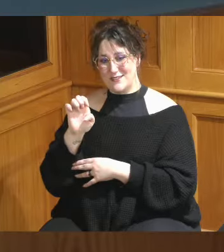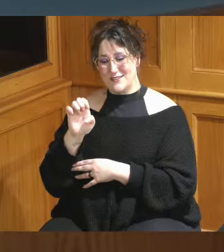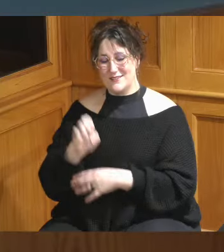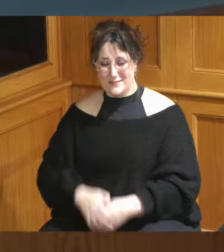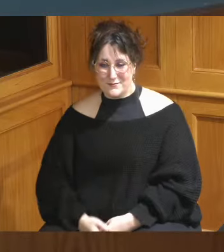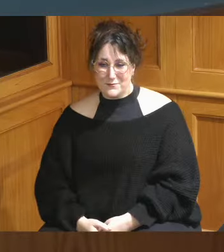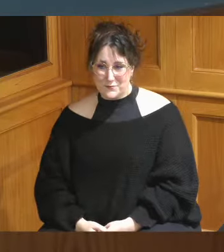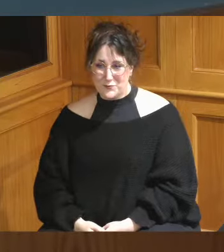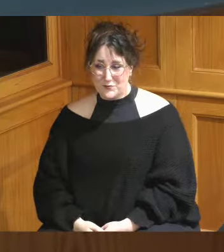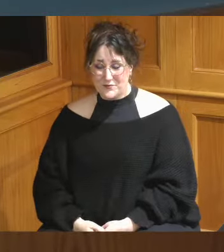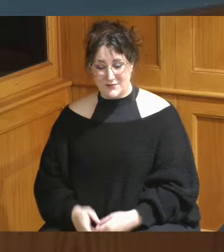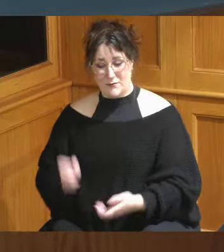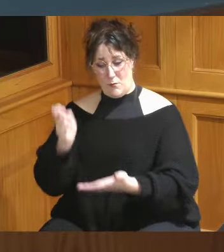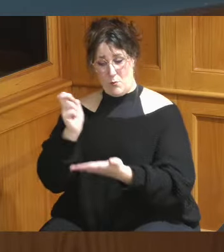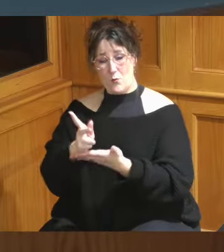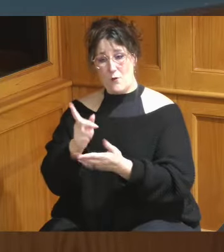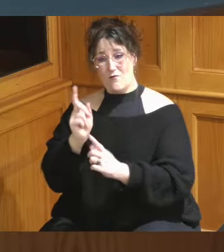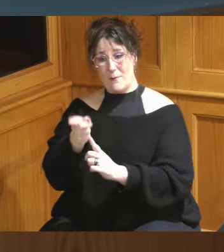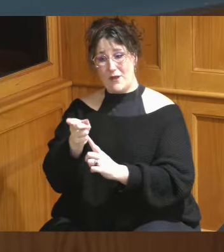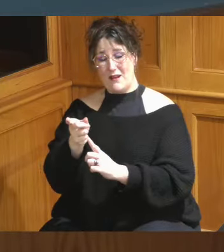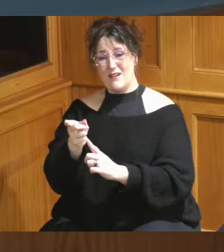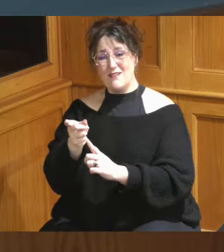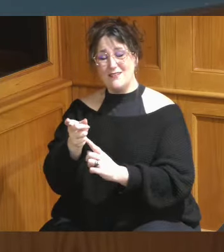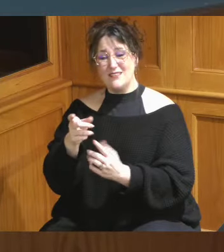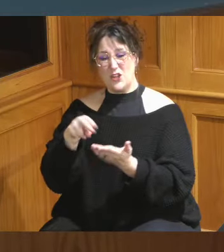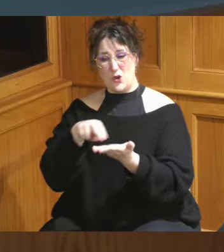to make a motion that we approve the minutes of the previous session. Second. Commissioner